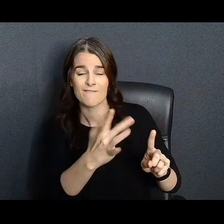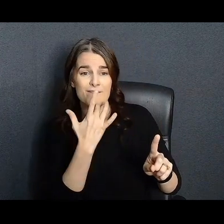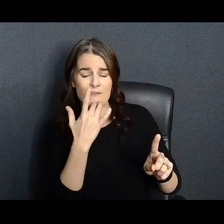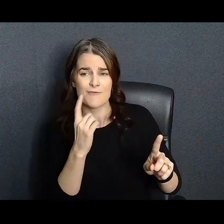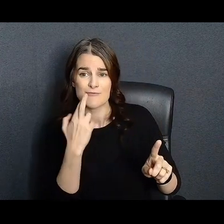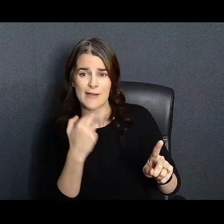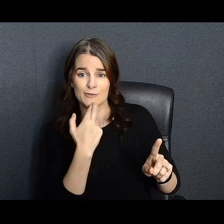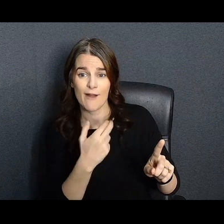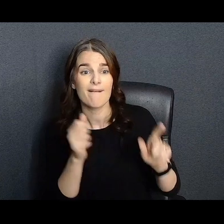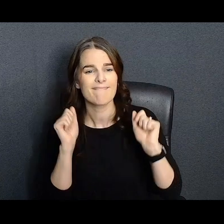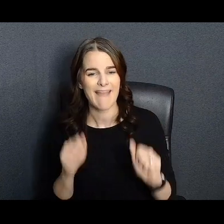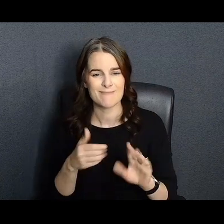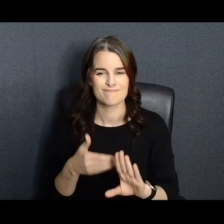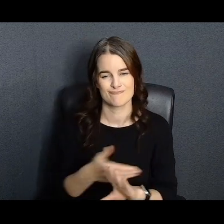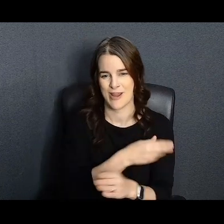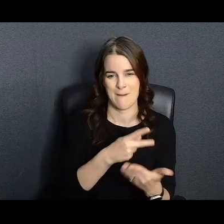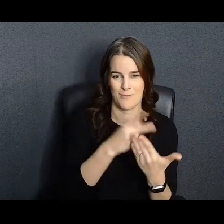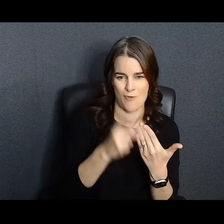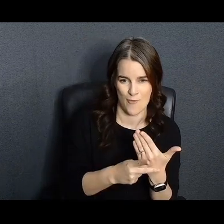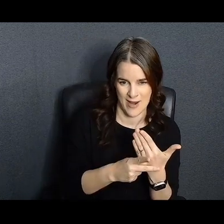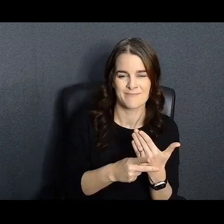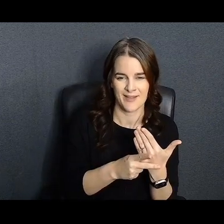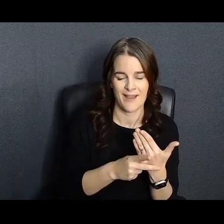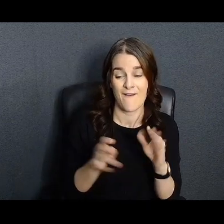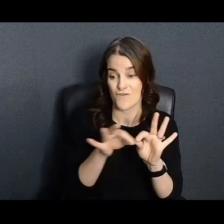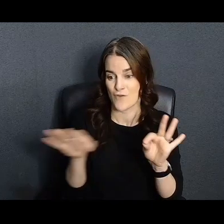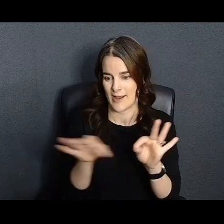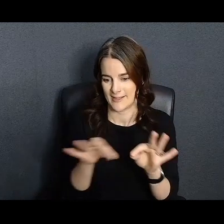we would be able to program phrases in that Topics folder